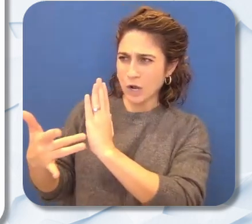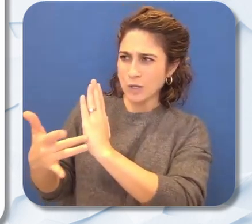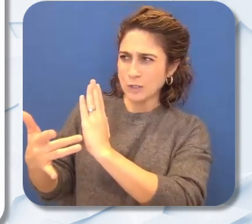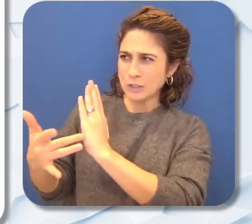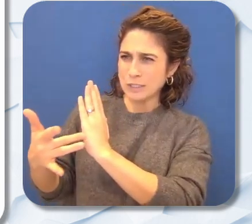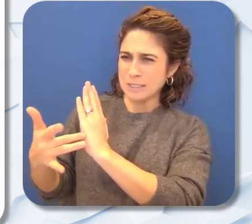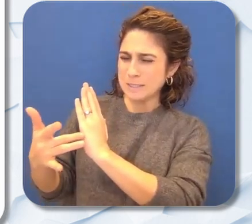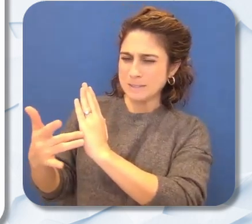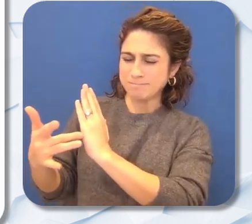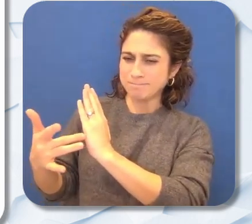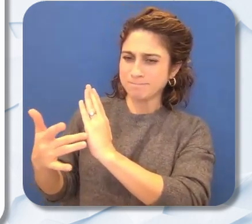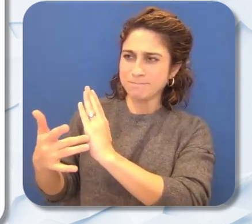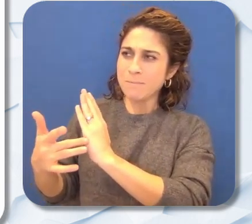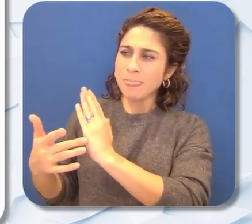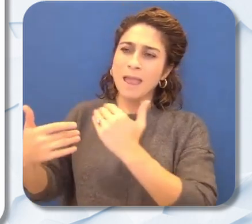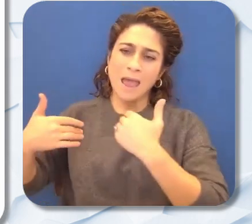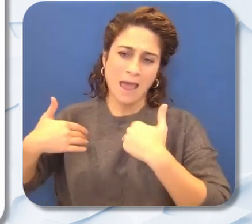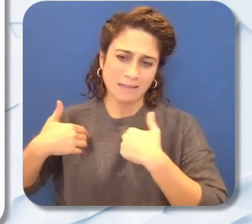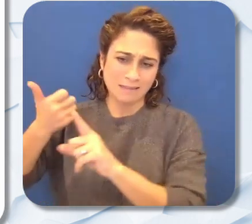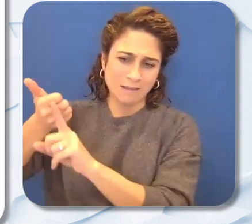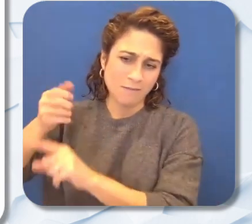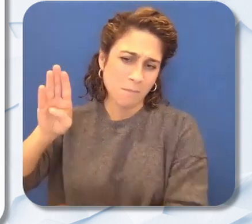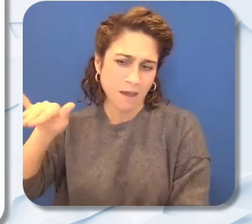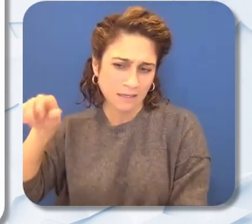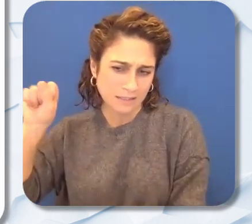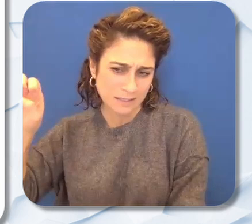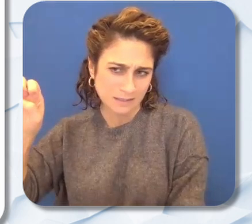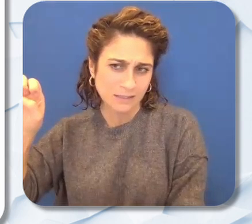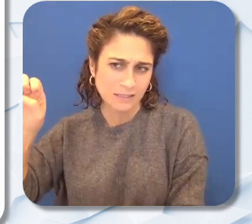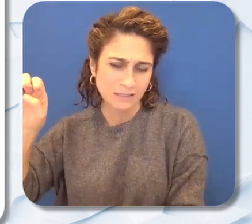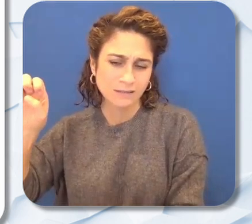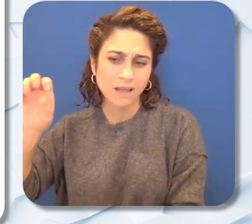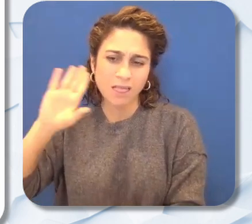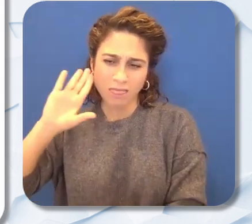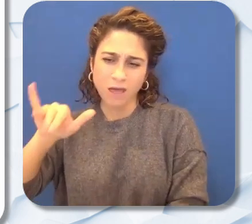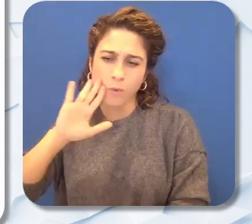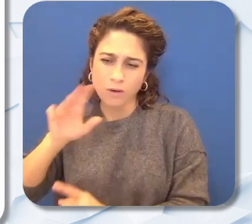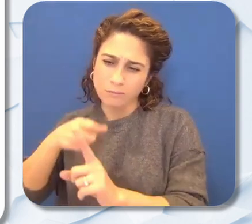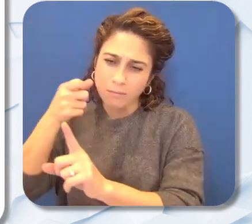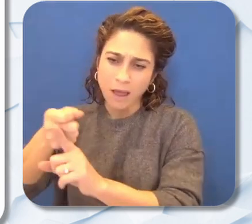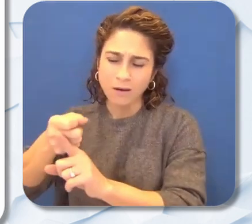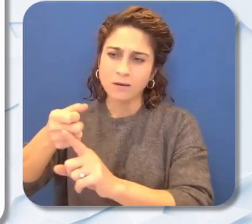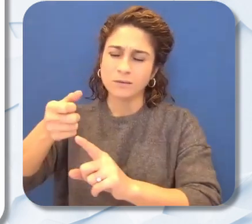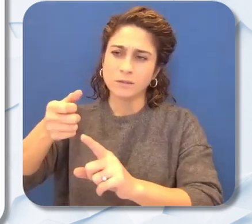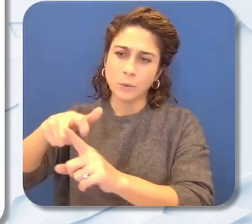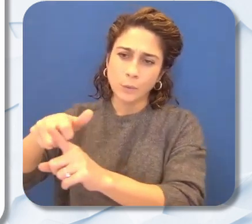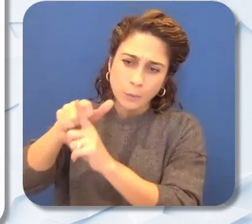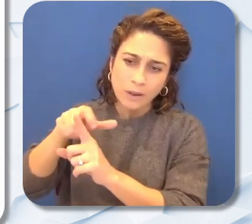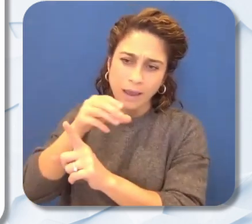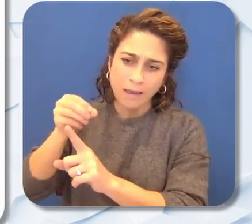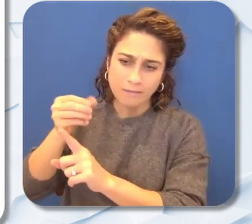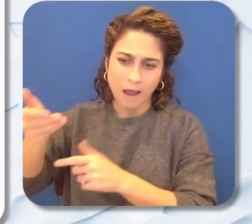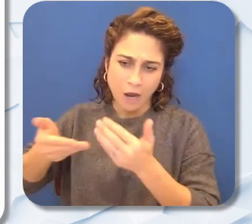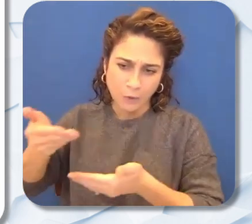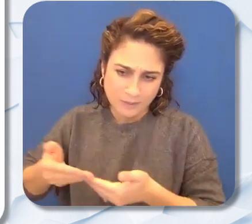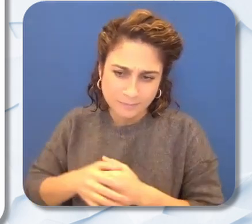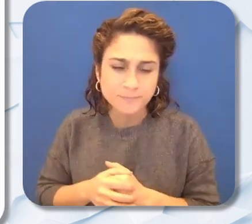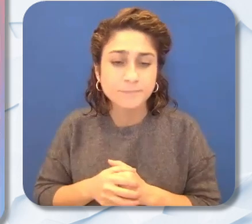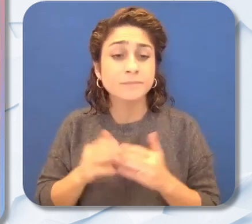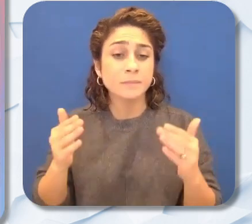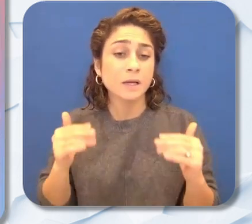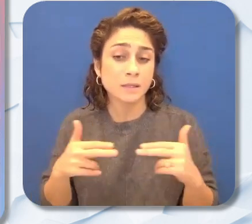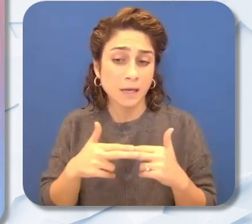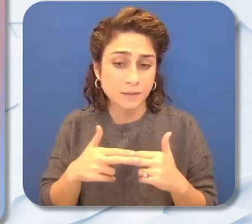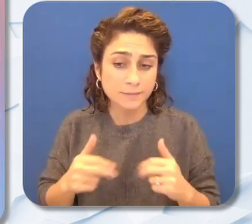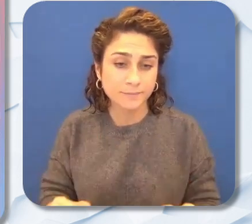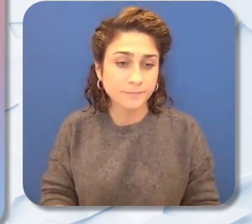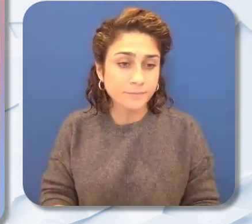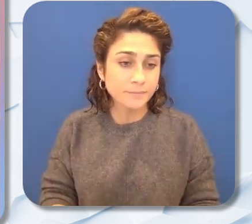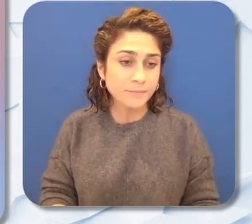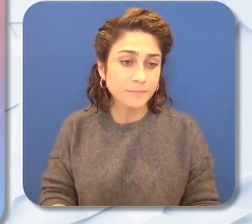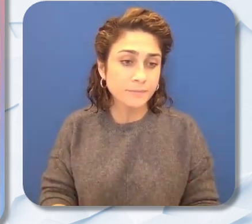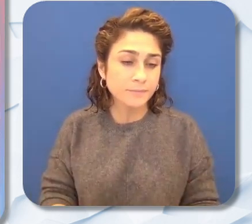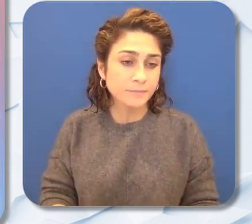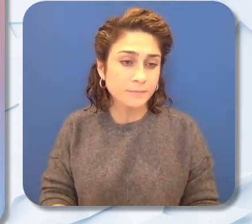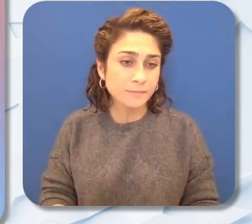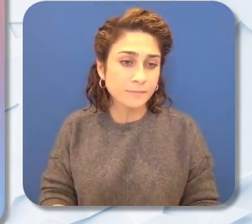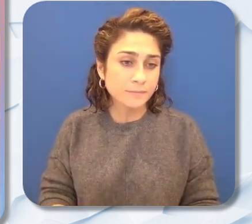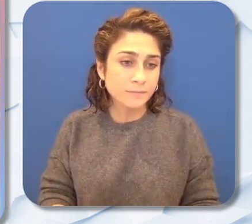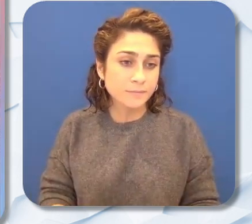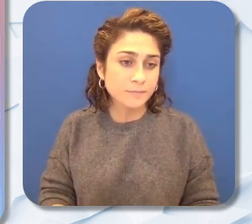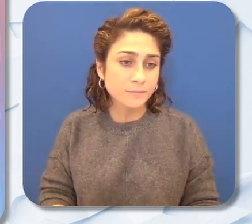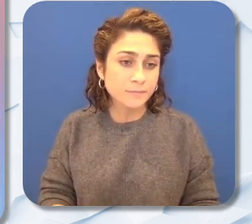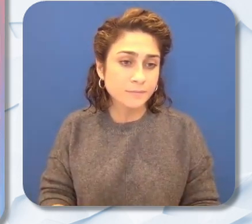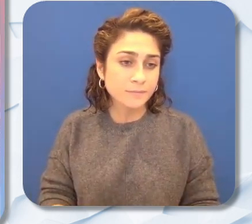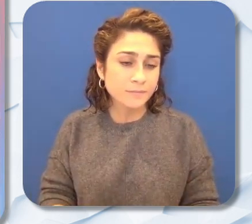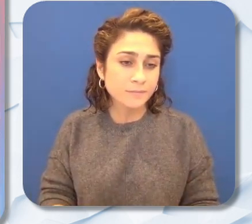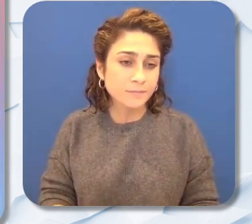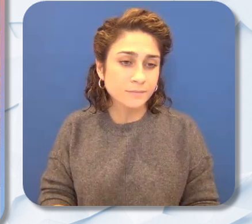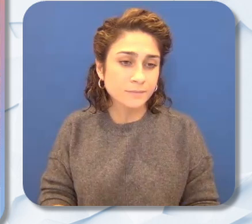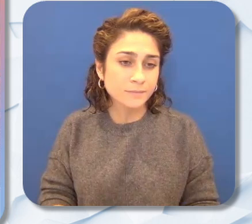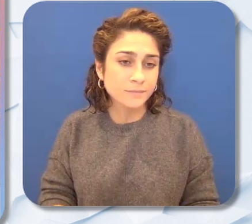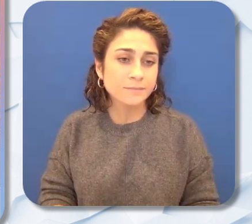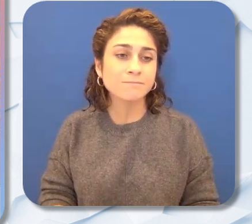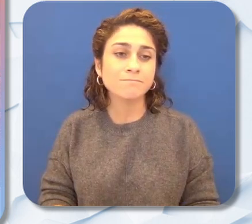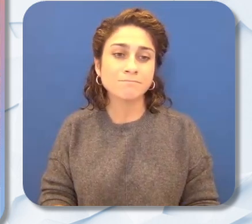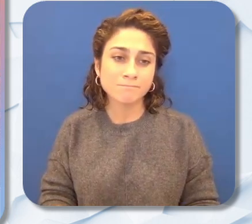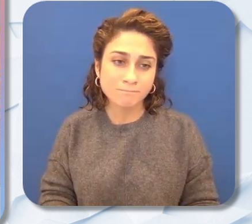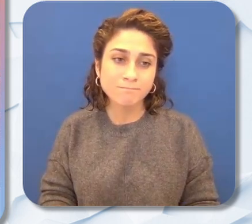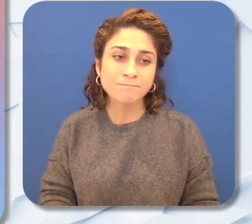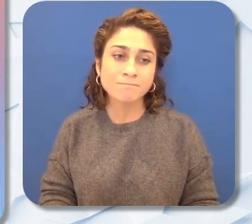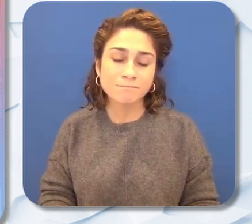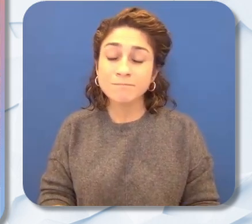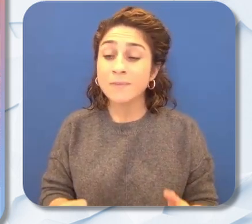be it be attached to the process of recruiting and hiring. Next slide. Hmm. So first I'd like to say